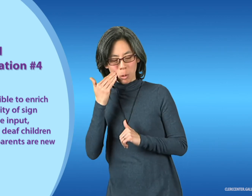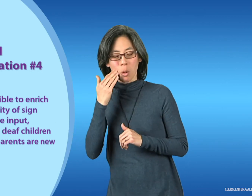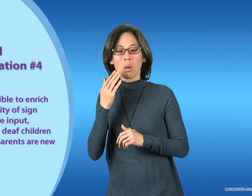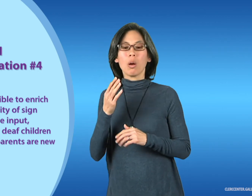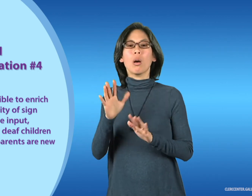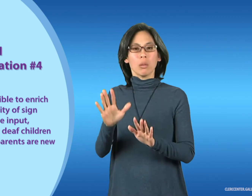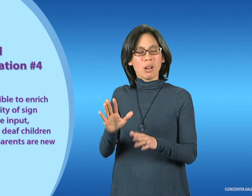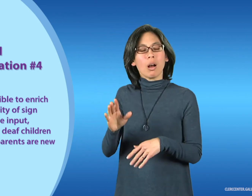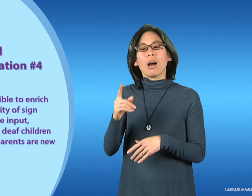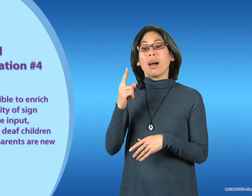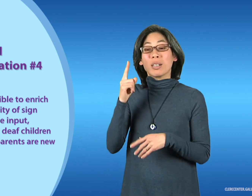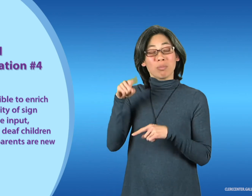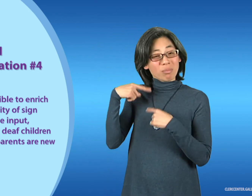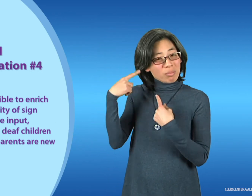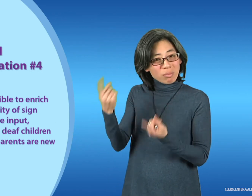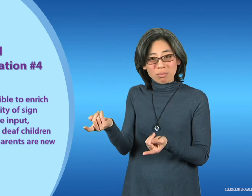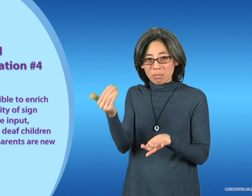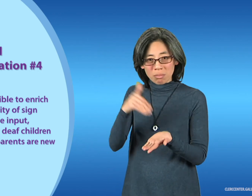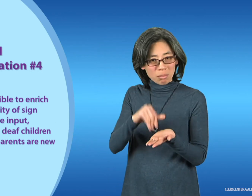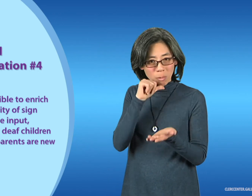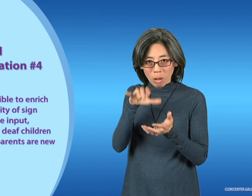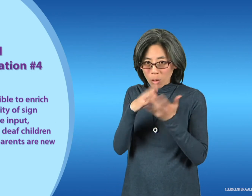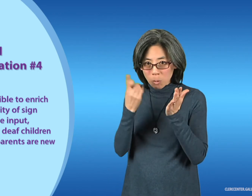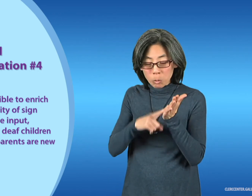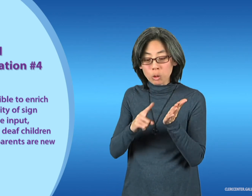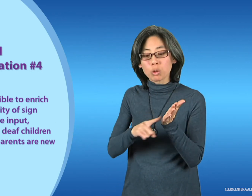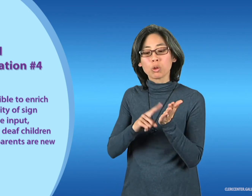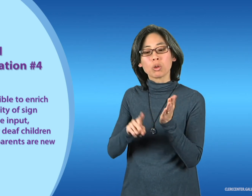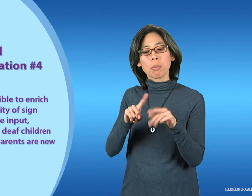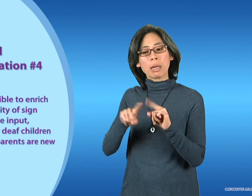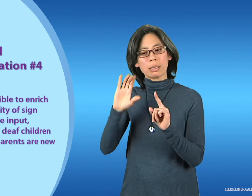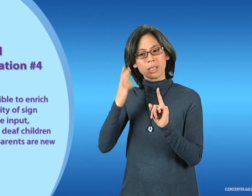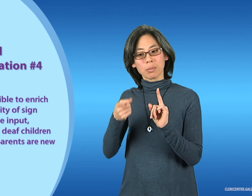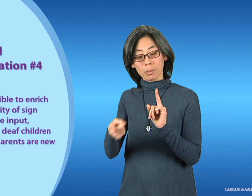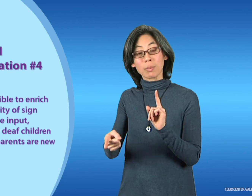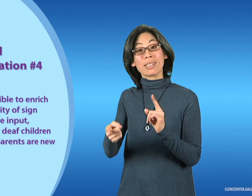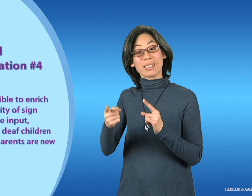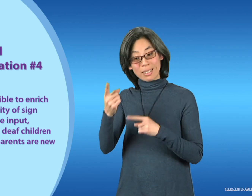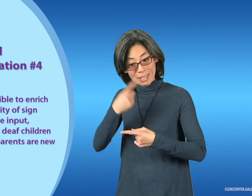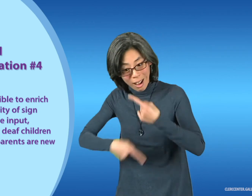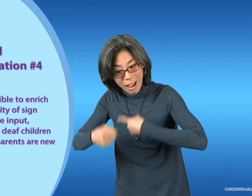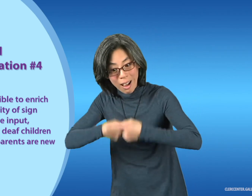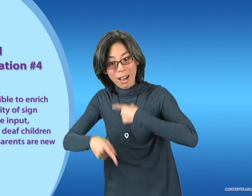Again, the research that we have so far on this is limited.